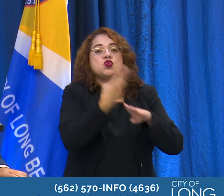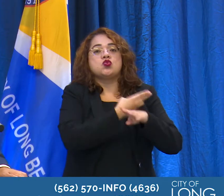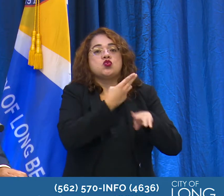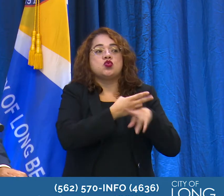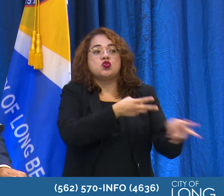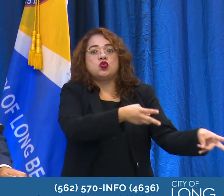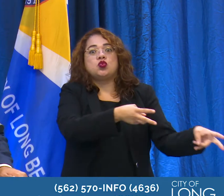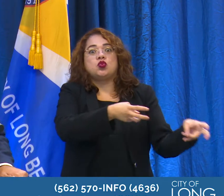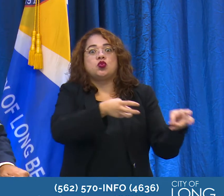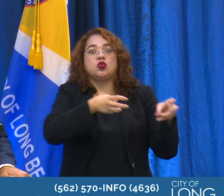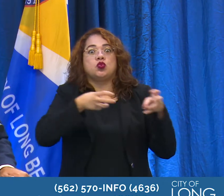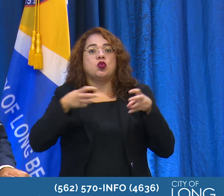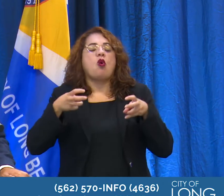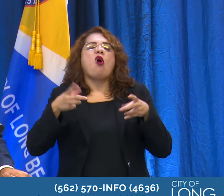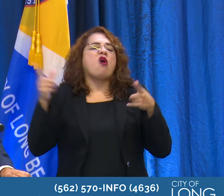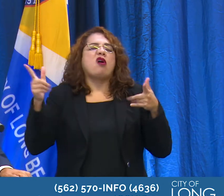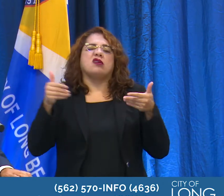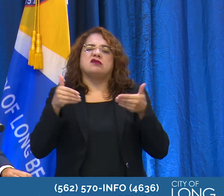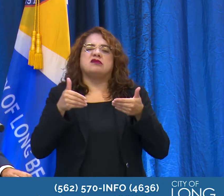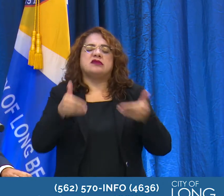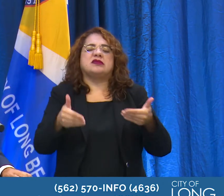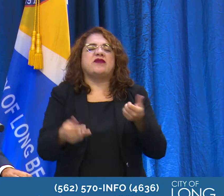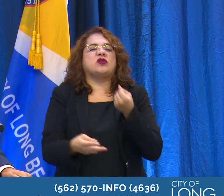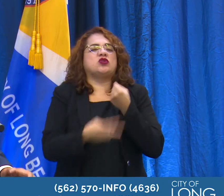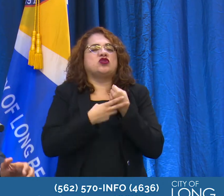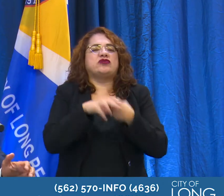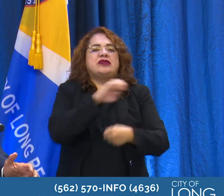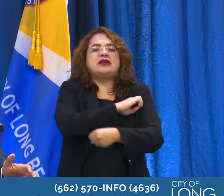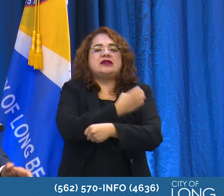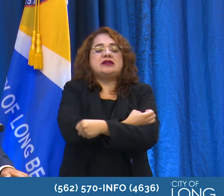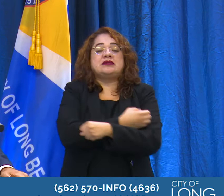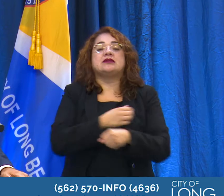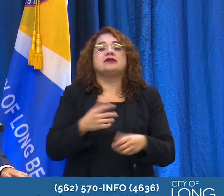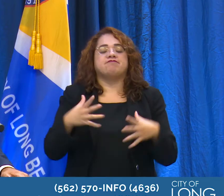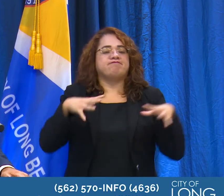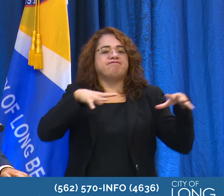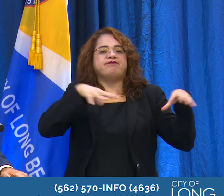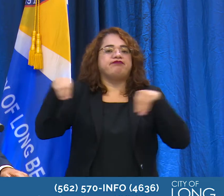rolling outages that are occurring. We have, as we know, some hot days.